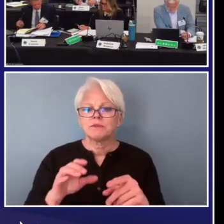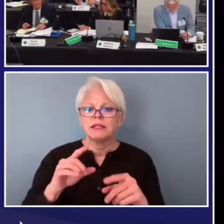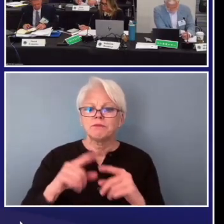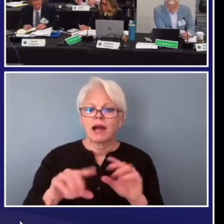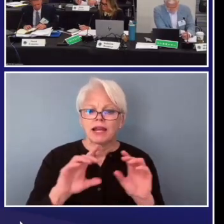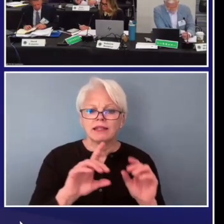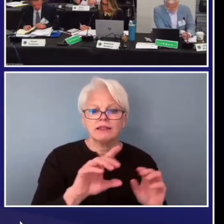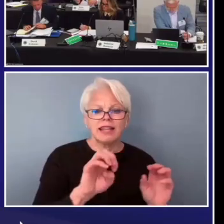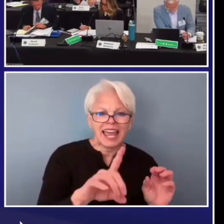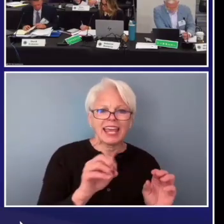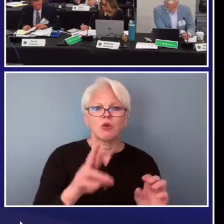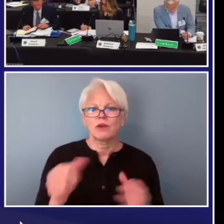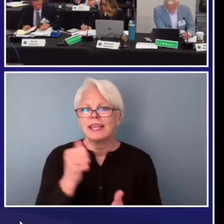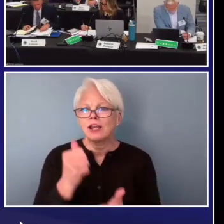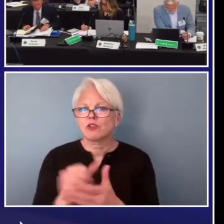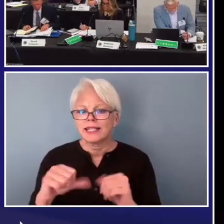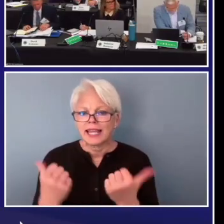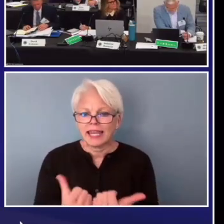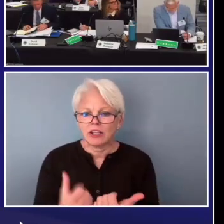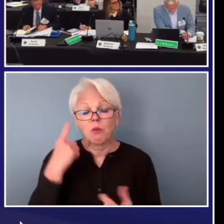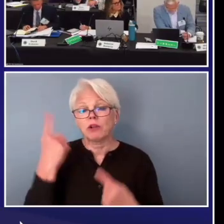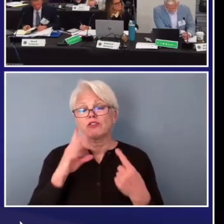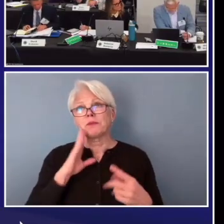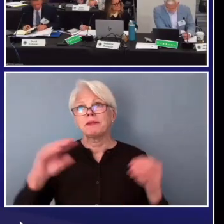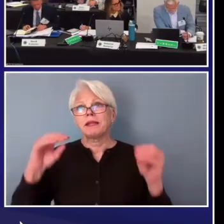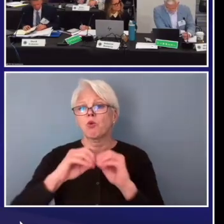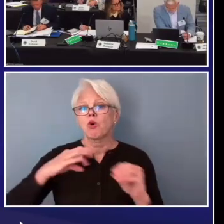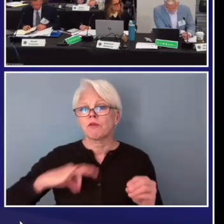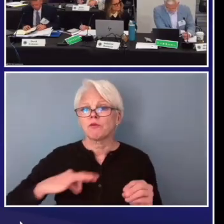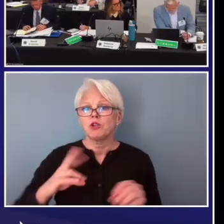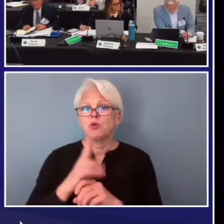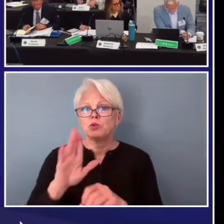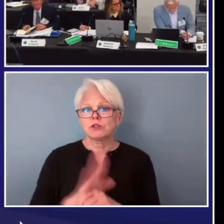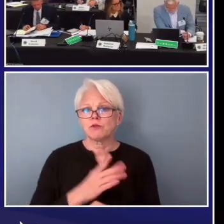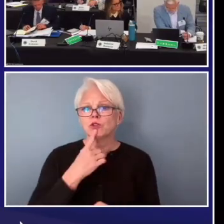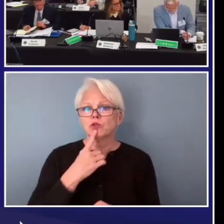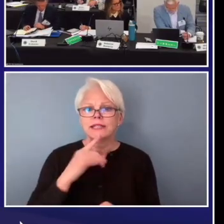Um, and or to say something like, um, you know, if the institution is seeking the